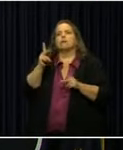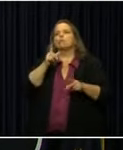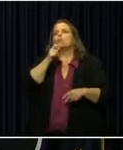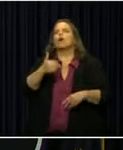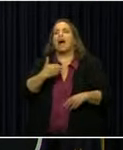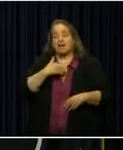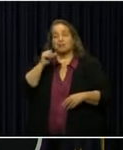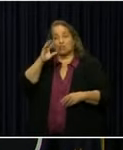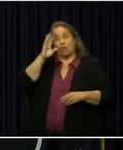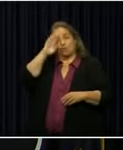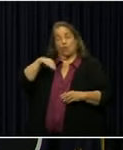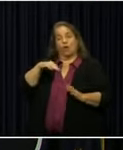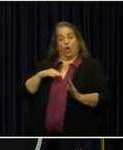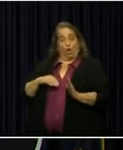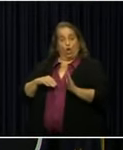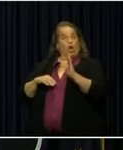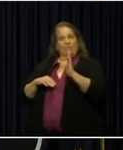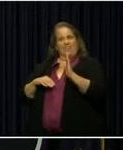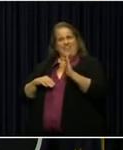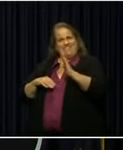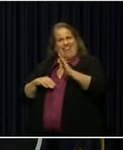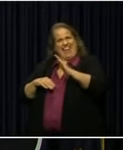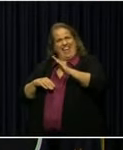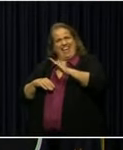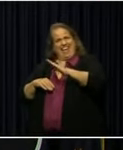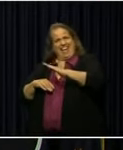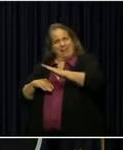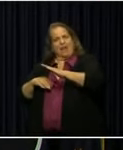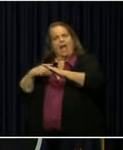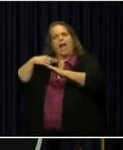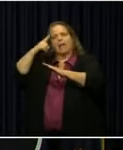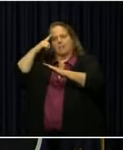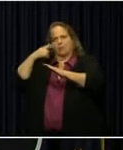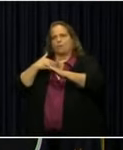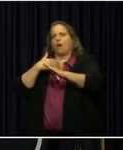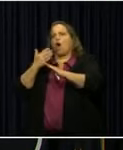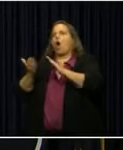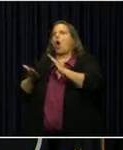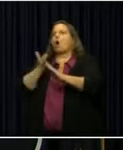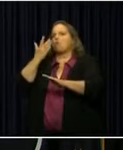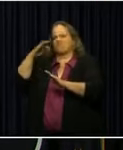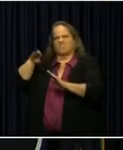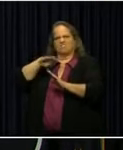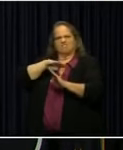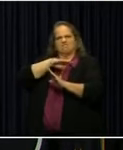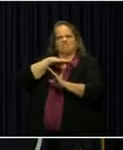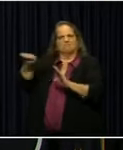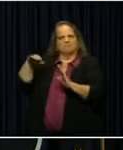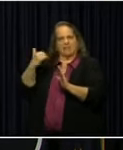TRAJECTORY. AT BEST WE ARE AT A FLAT PLATEAU. I THINK THEY WERE TRYING TO HELP WITH YOUR VOLUME.